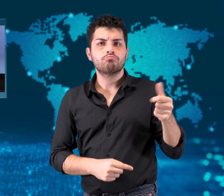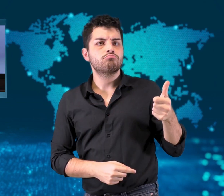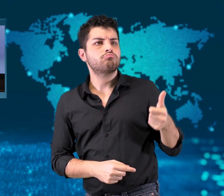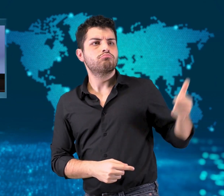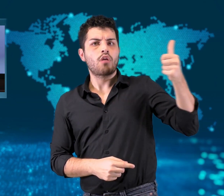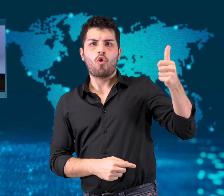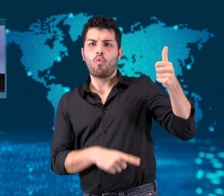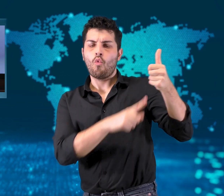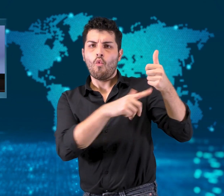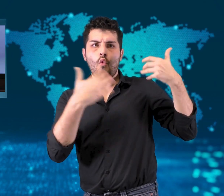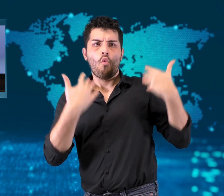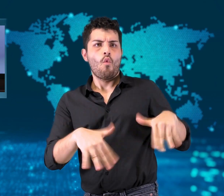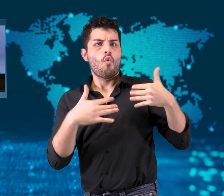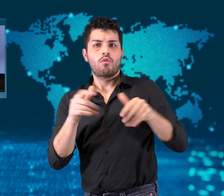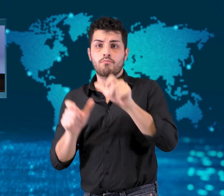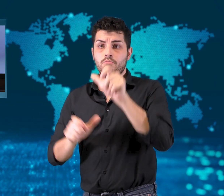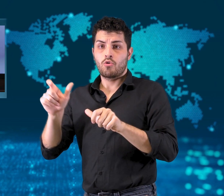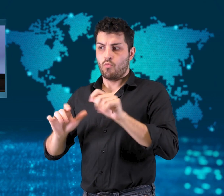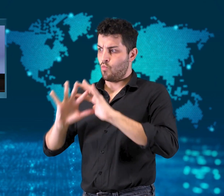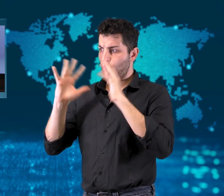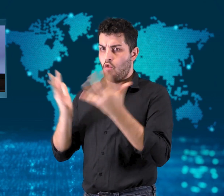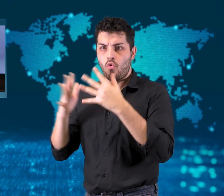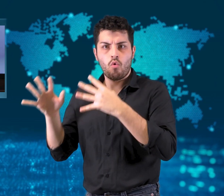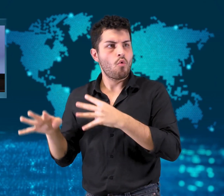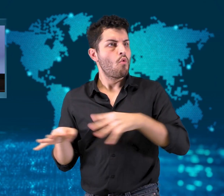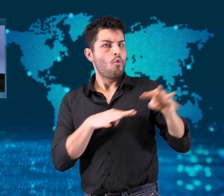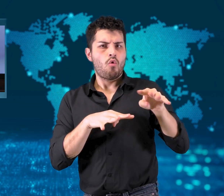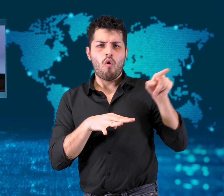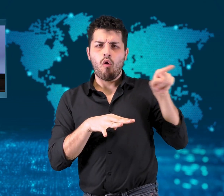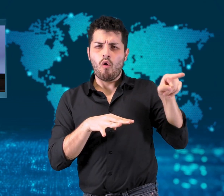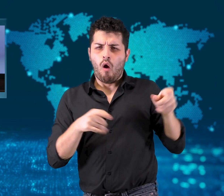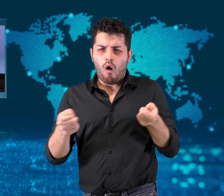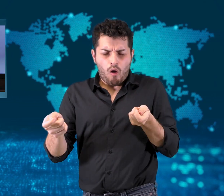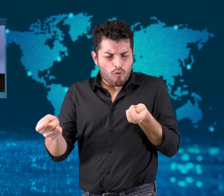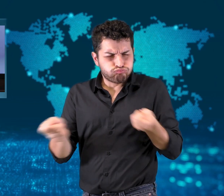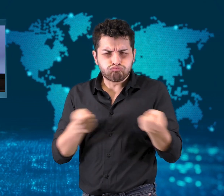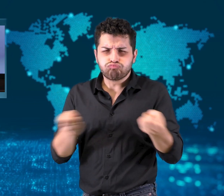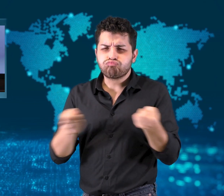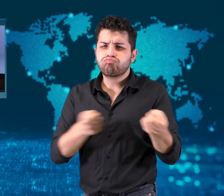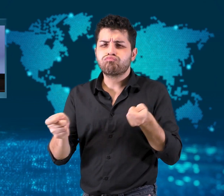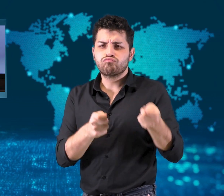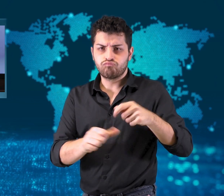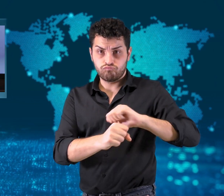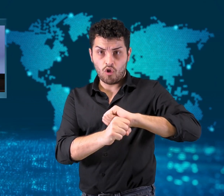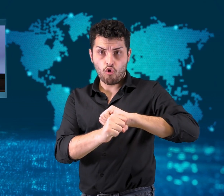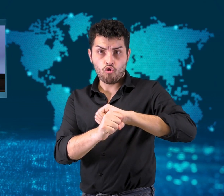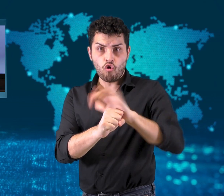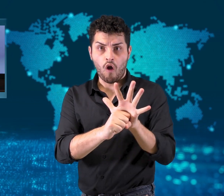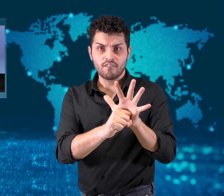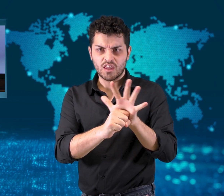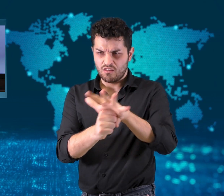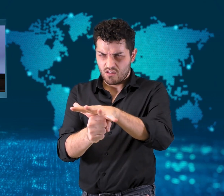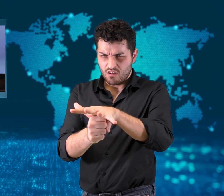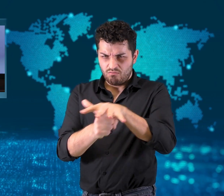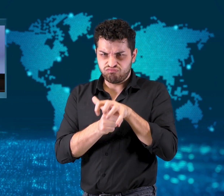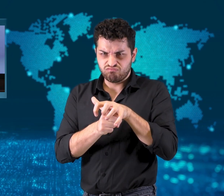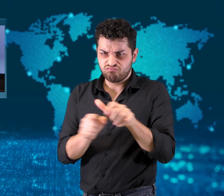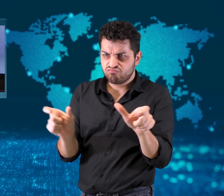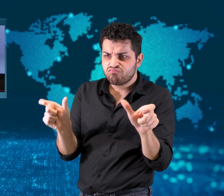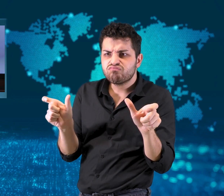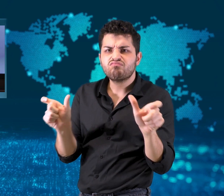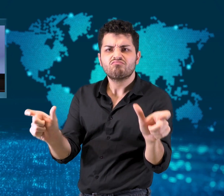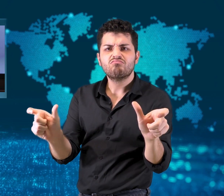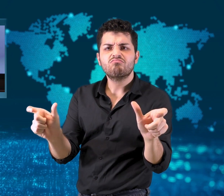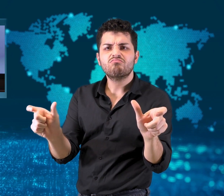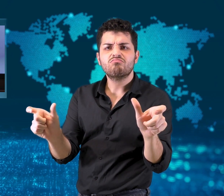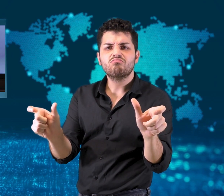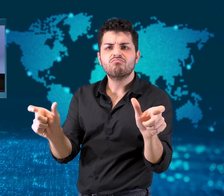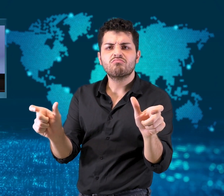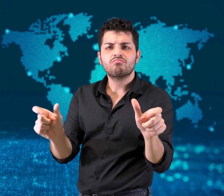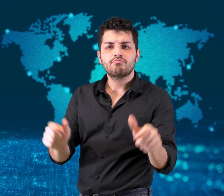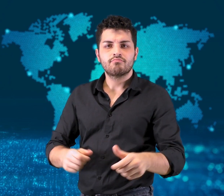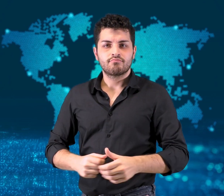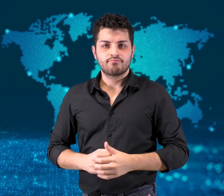and has become a global hero in her handling of the COVID-19 pandemic.